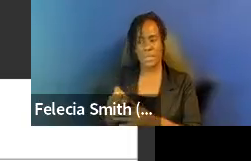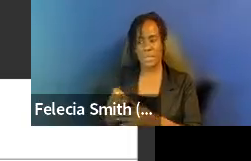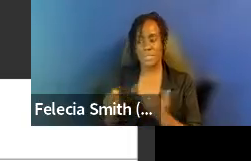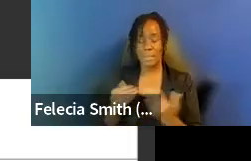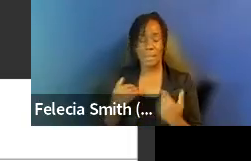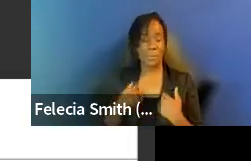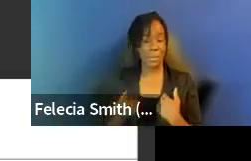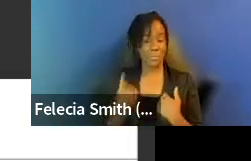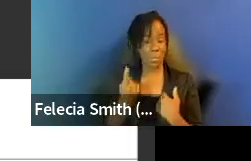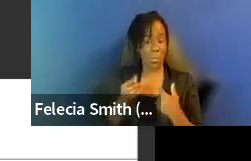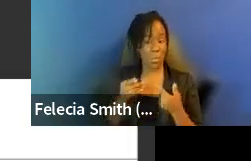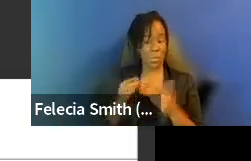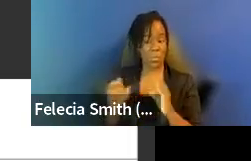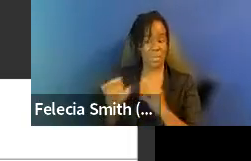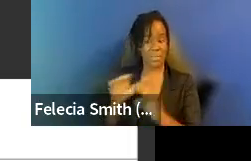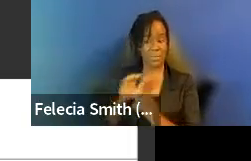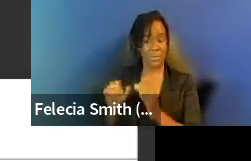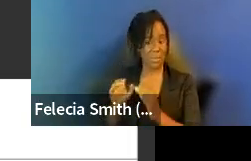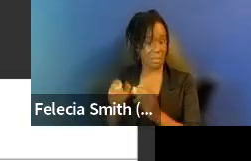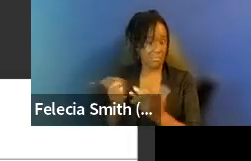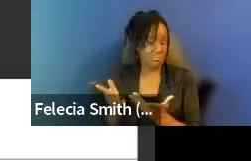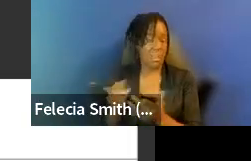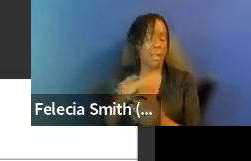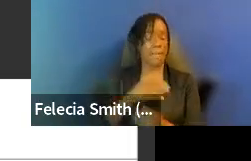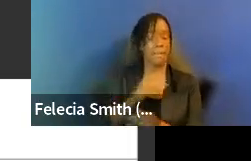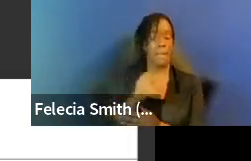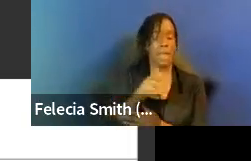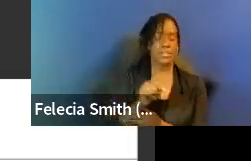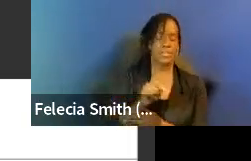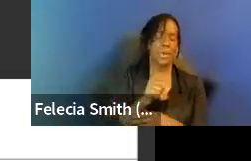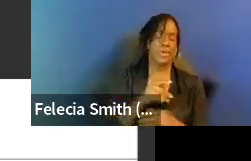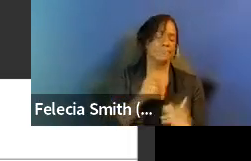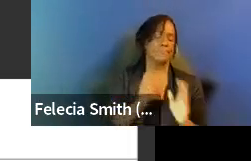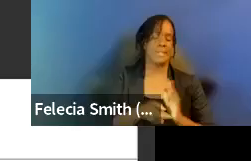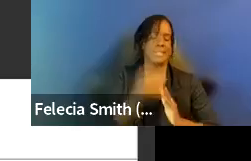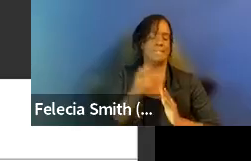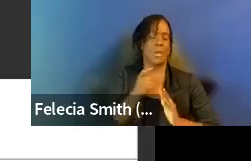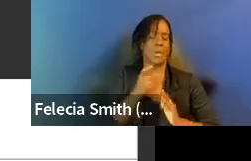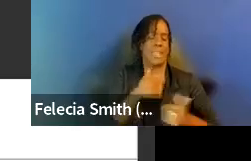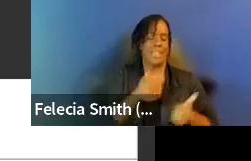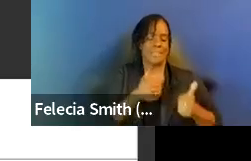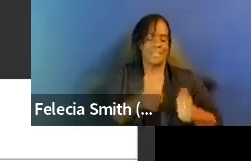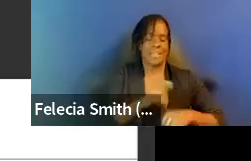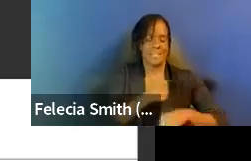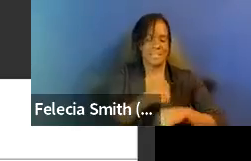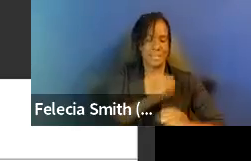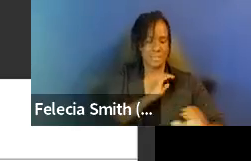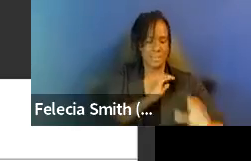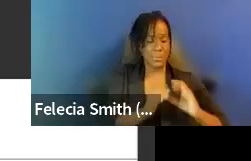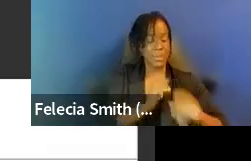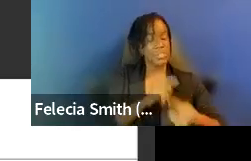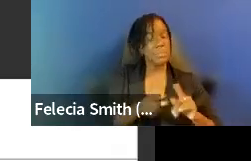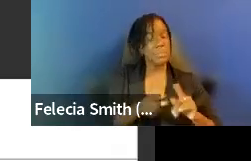to be different from a non, quote/unquote, average user. And responsive to individual needs. When we think about patient